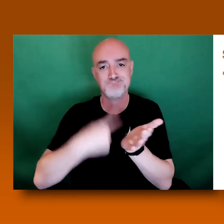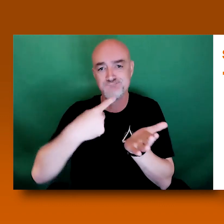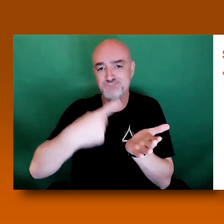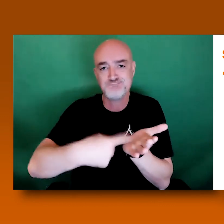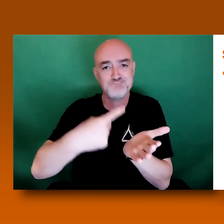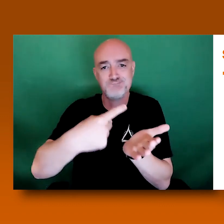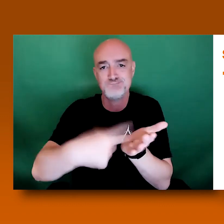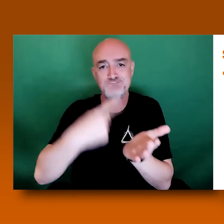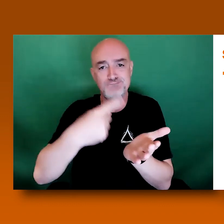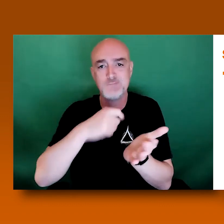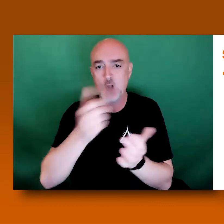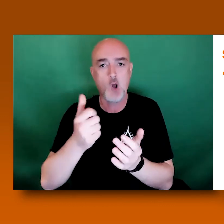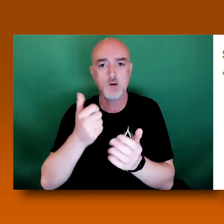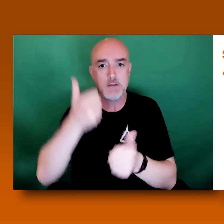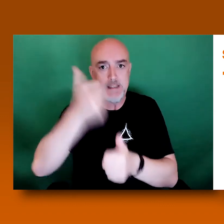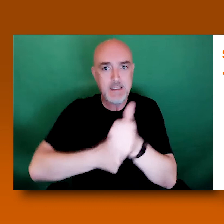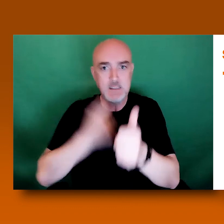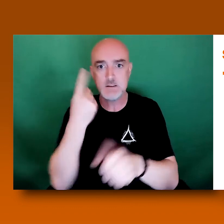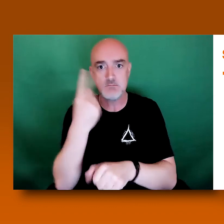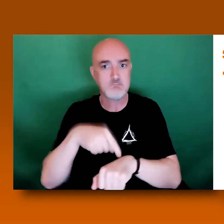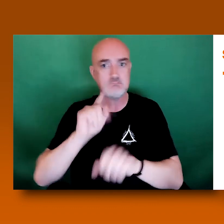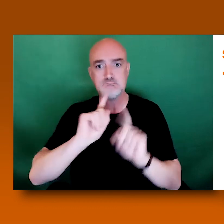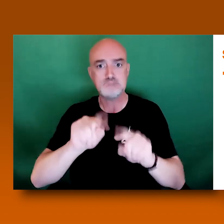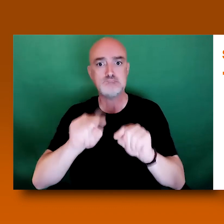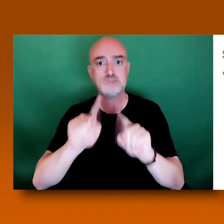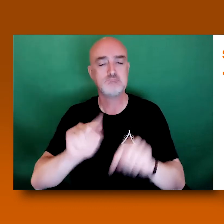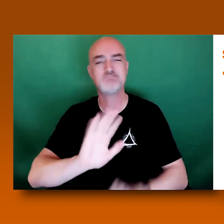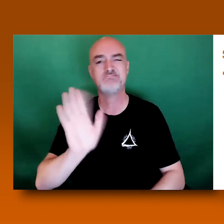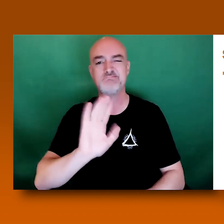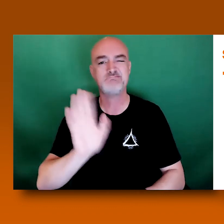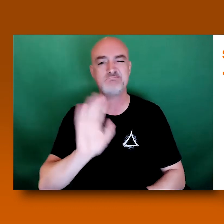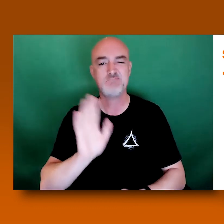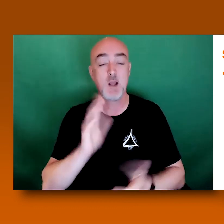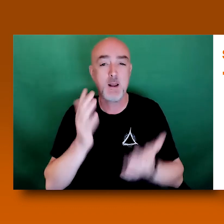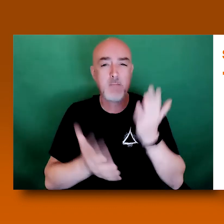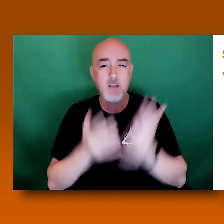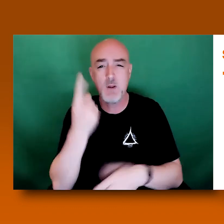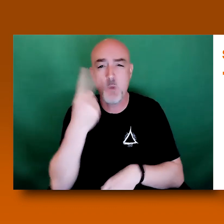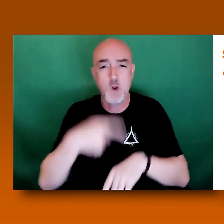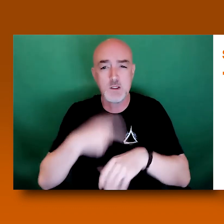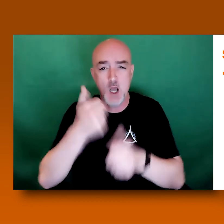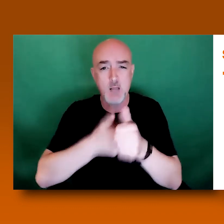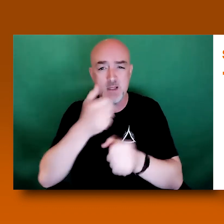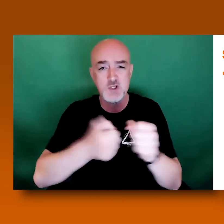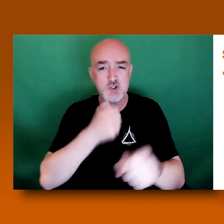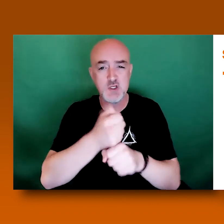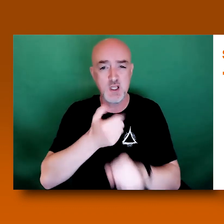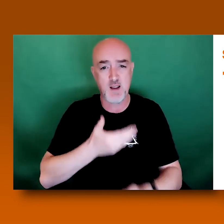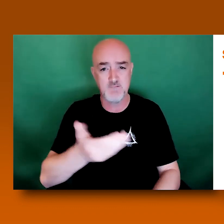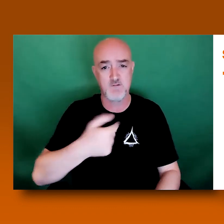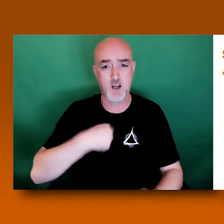you might be invited to be a chartered member, and it might be something that you're invited to